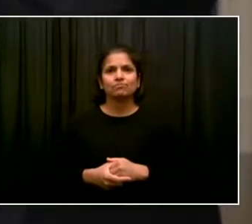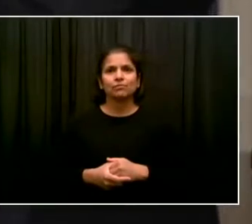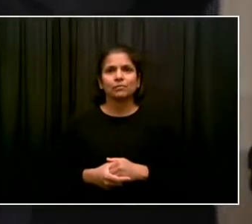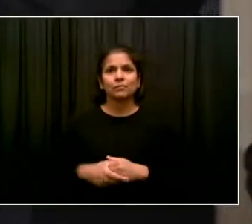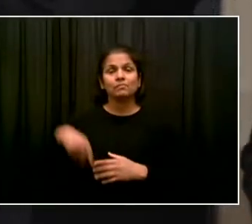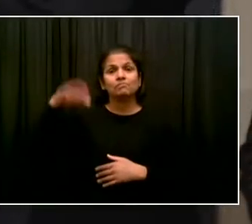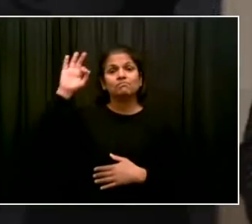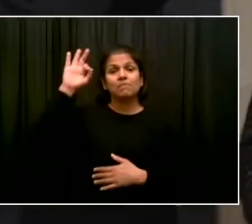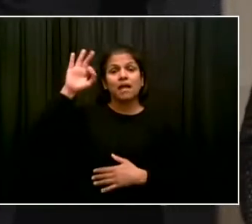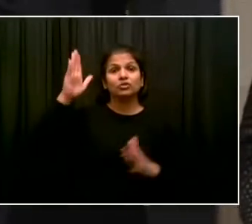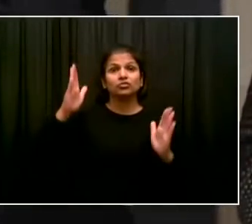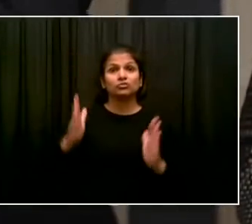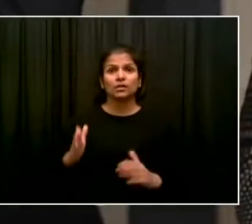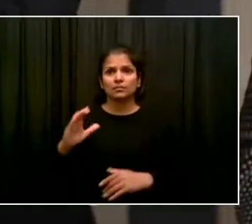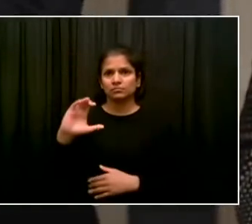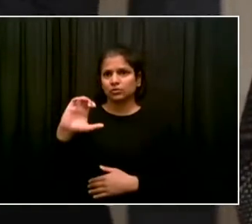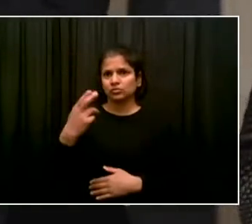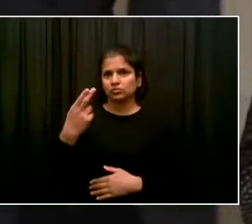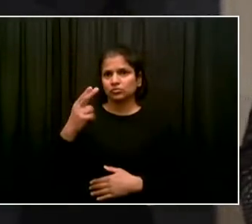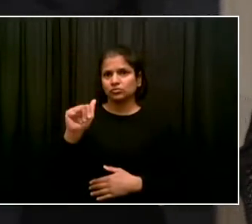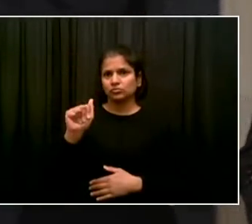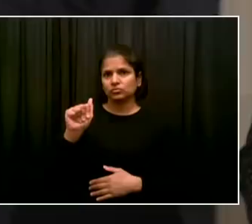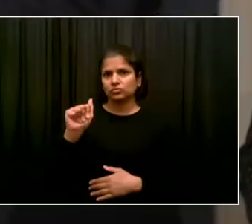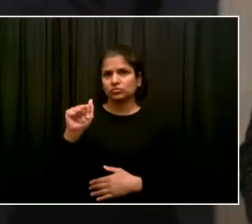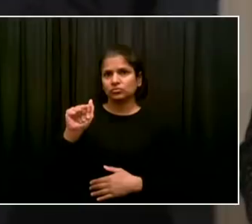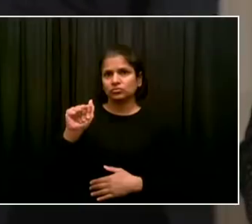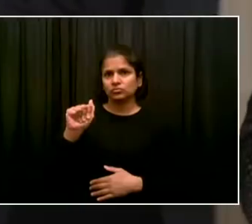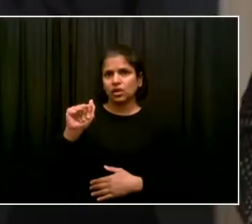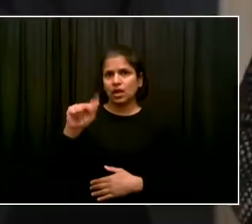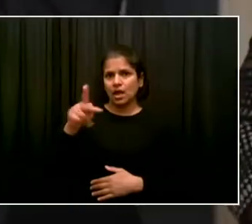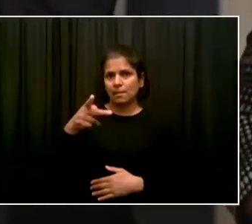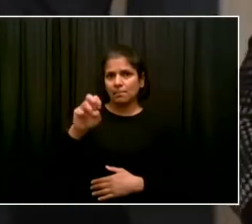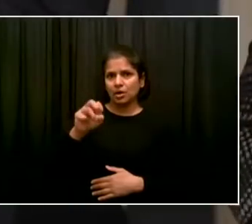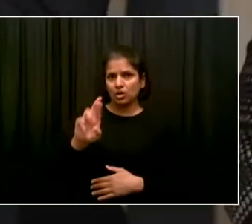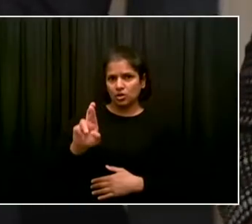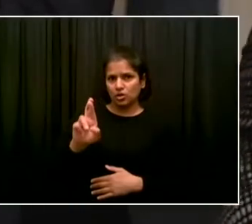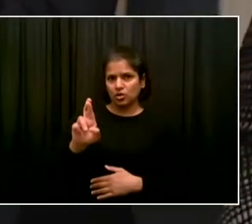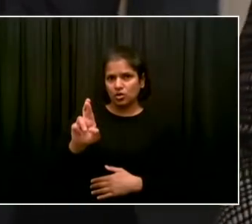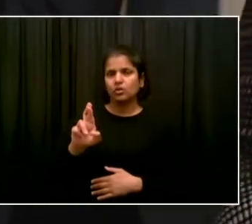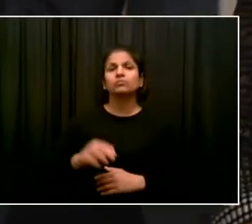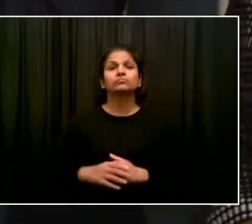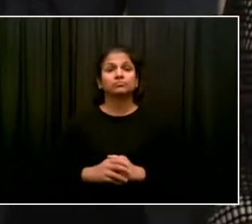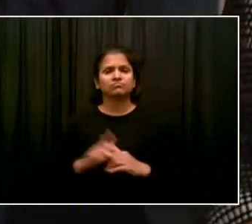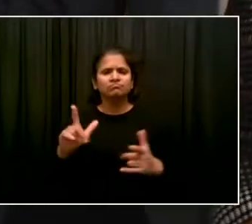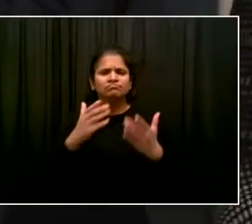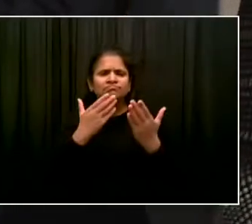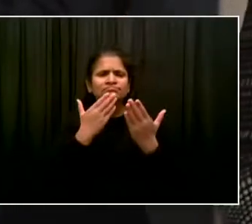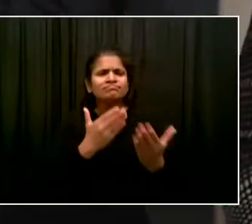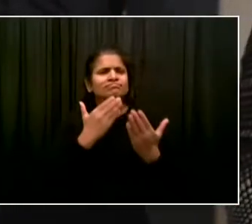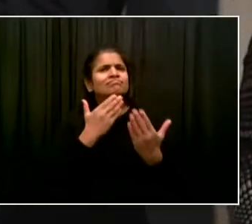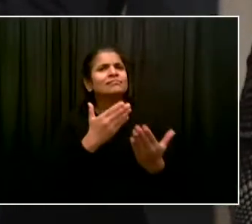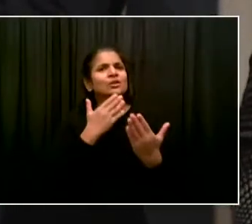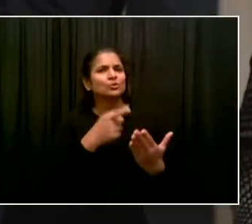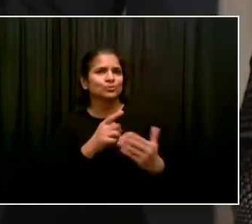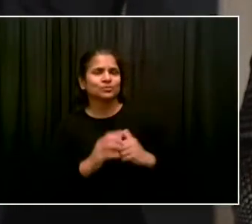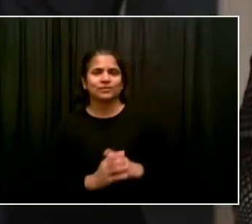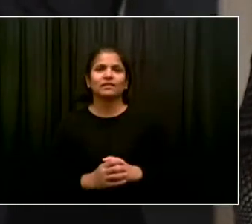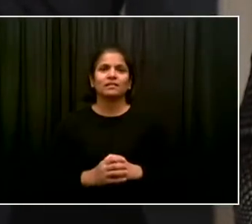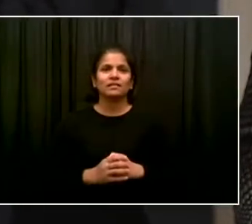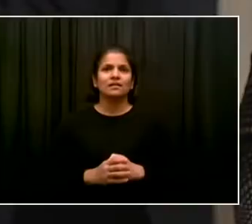PASTOR, ASSEMBLY OF PRAYER